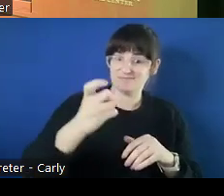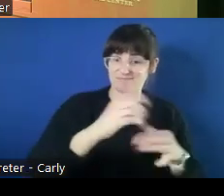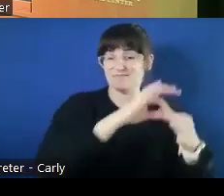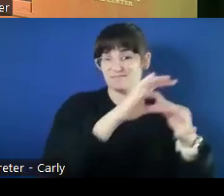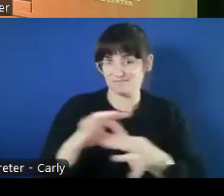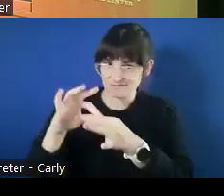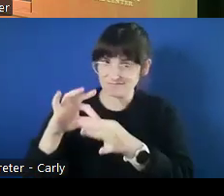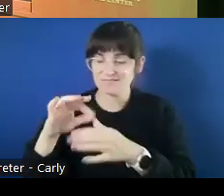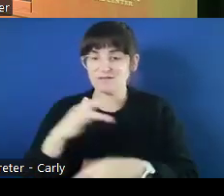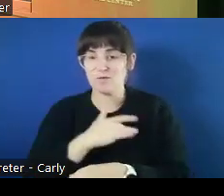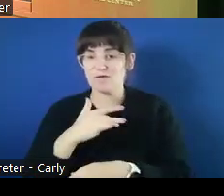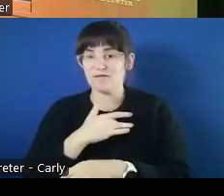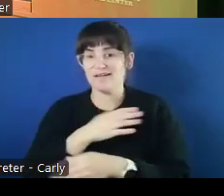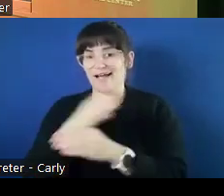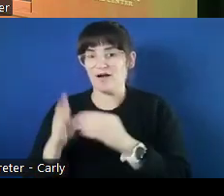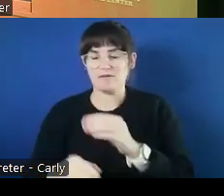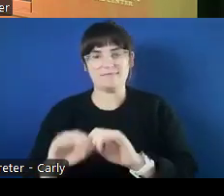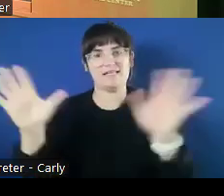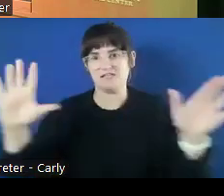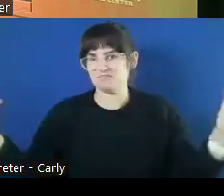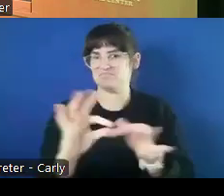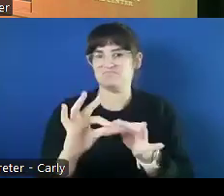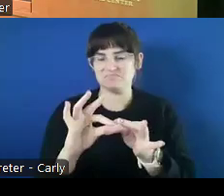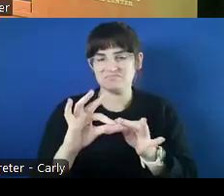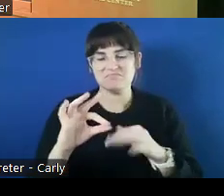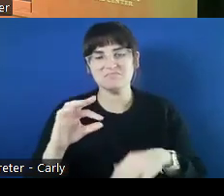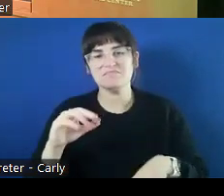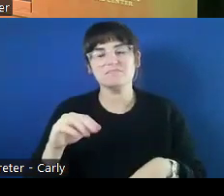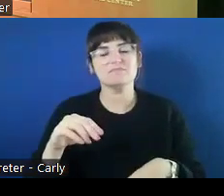outcomes more clearly and on the second hand it it's really something that we know how to